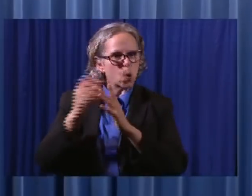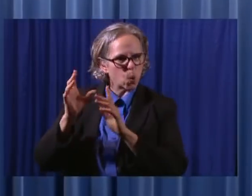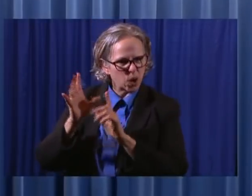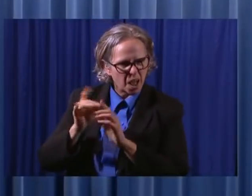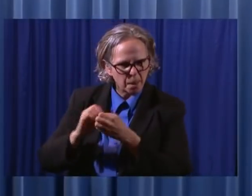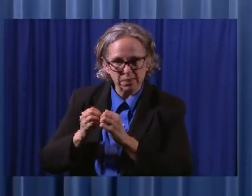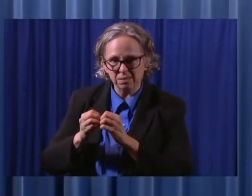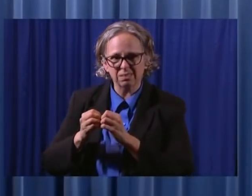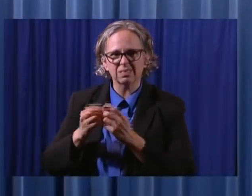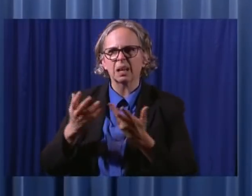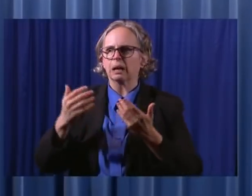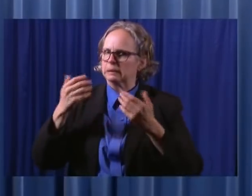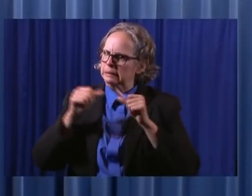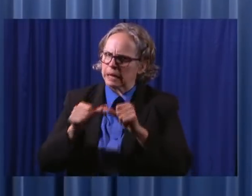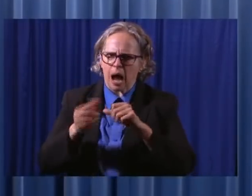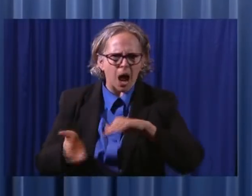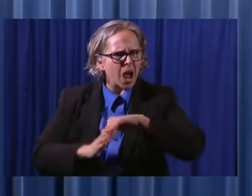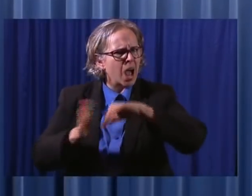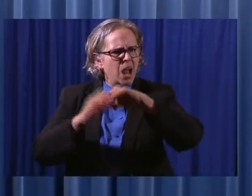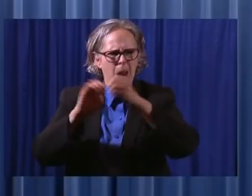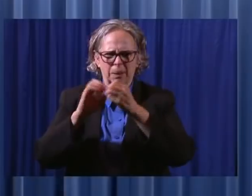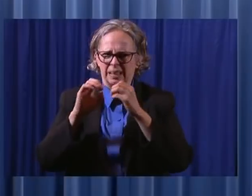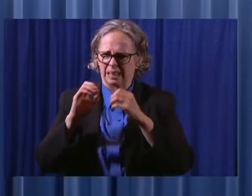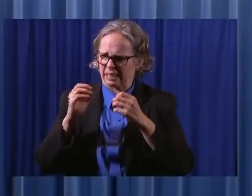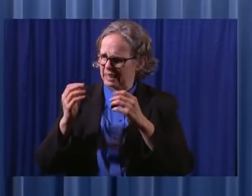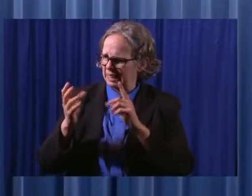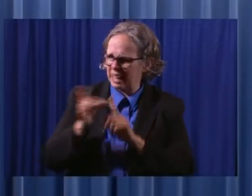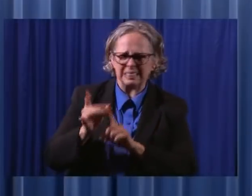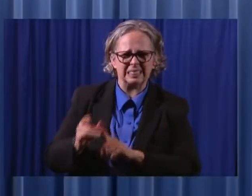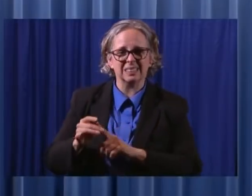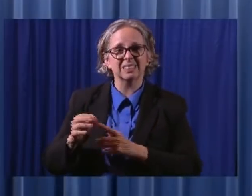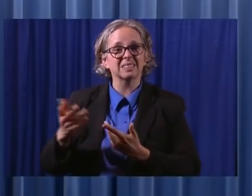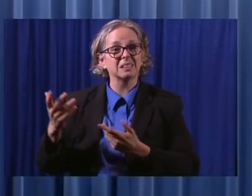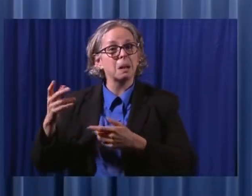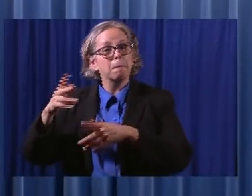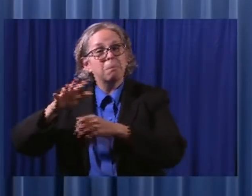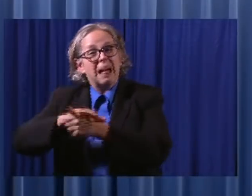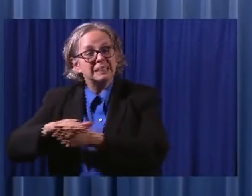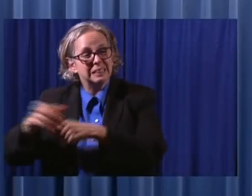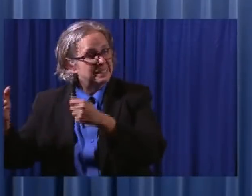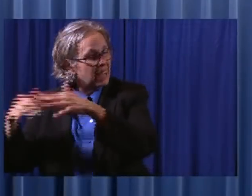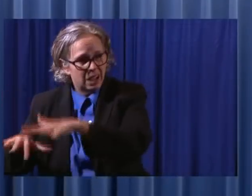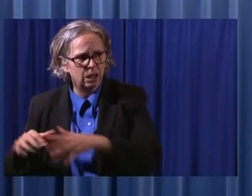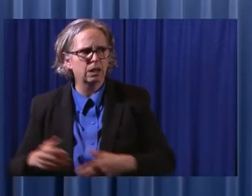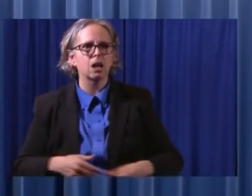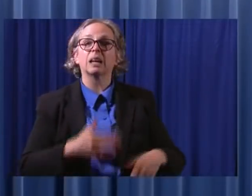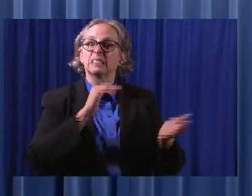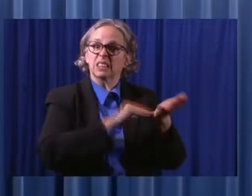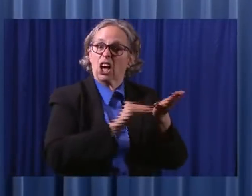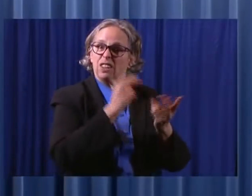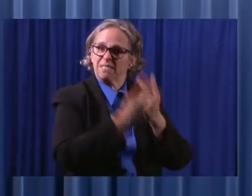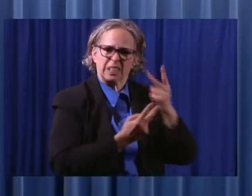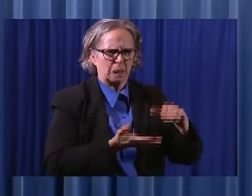LET'S GO DOWN SOUTH OF THERE TO BUTLER COUNTY. BUTLER IS MEETING FOUR OUT OF THE 7 INDICATORS.